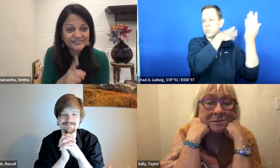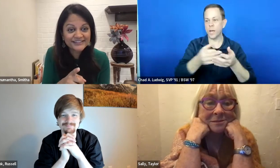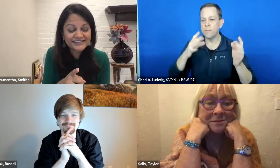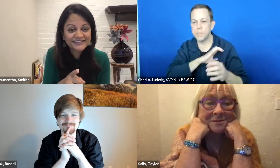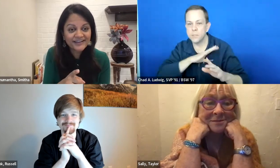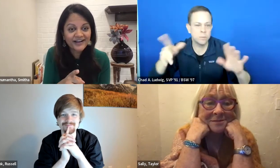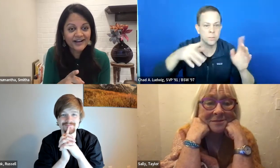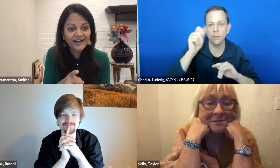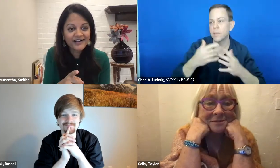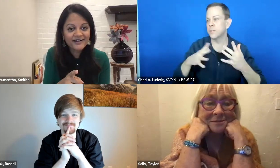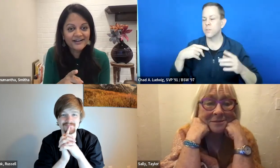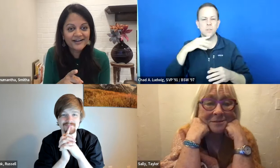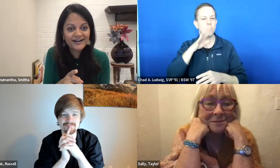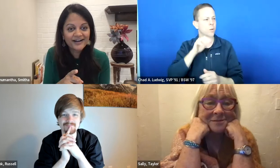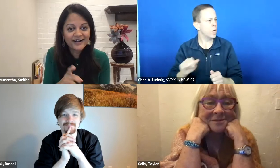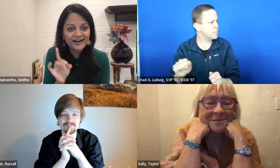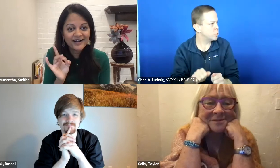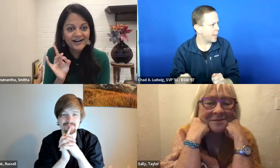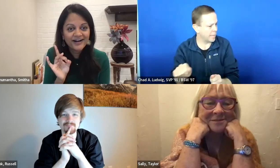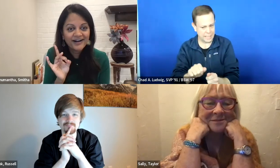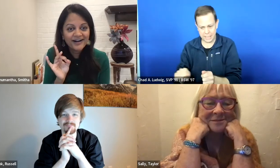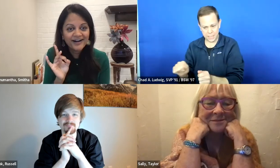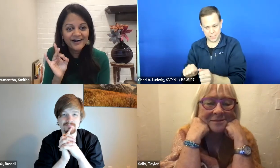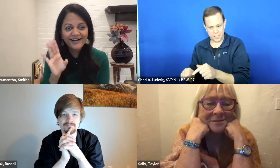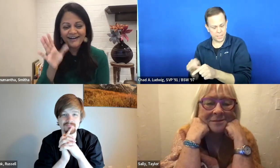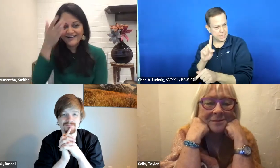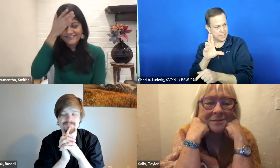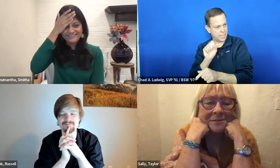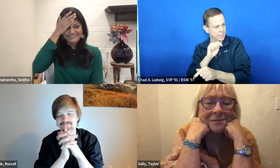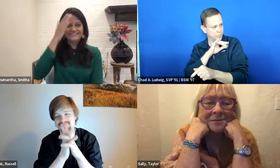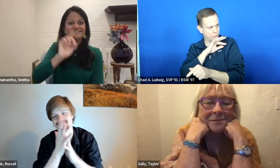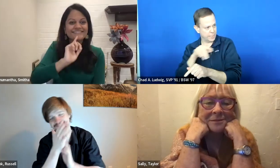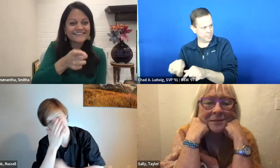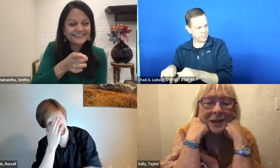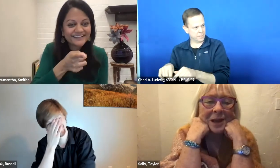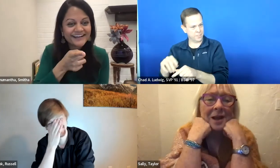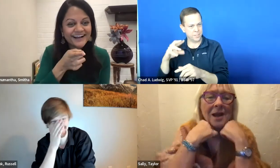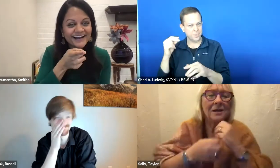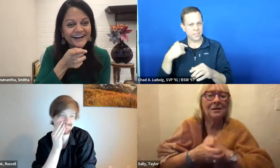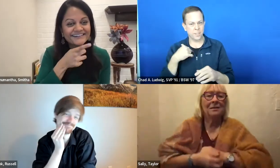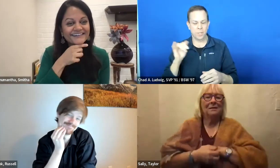is that when the machine was being cleaned. It wasn't even a real emergency. She was cleaning and then accidentally hit the button,